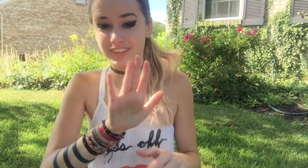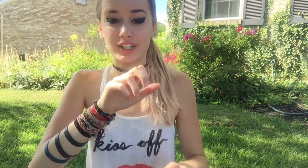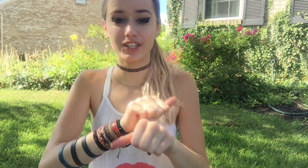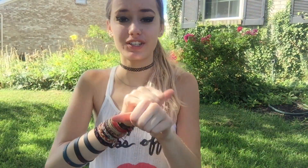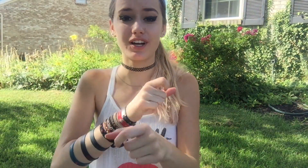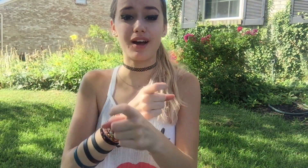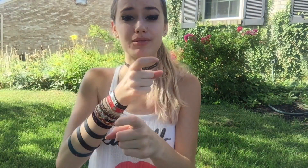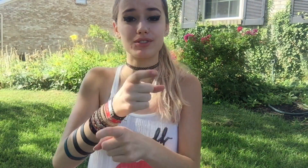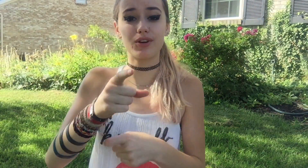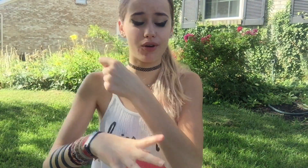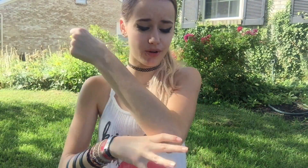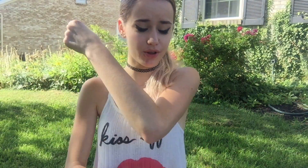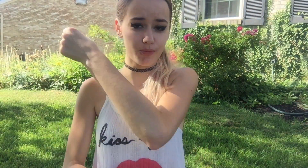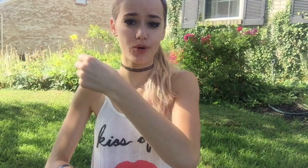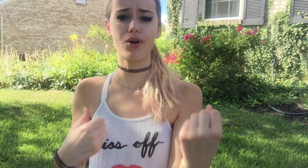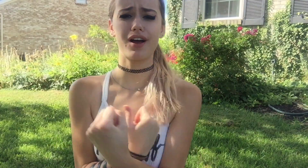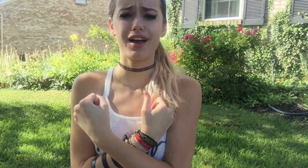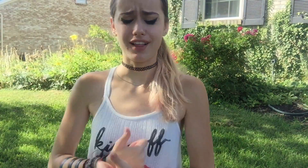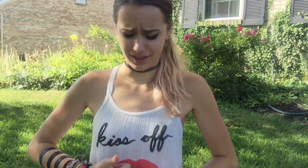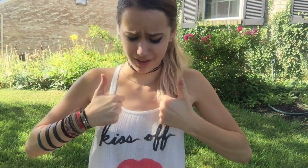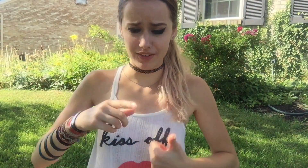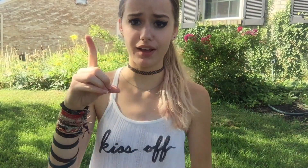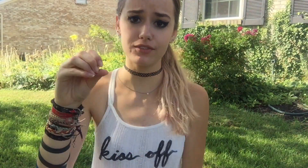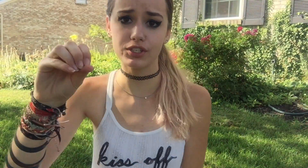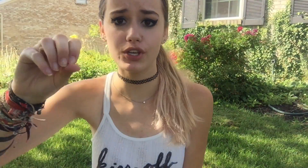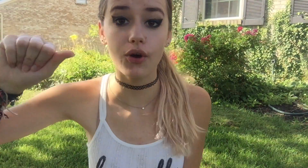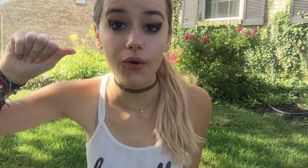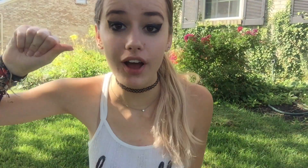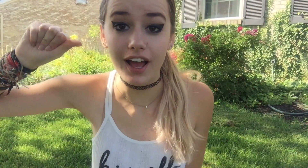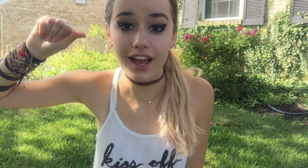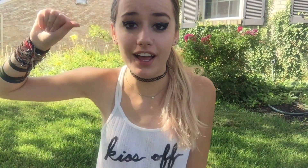Your job's a joke, you're broke, your love life's D.O.A.